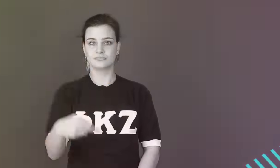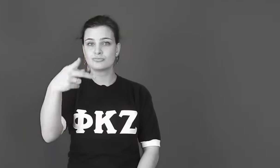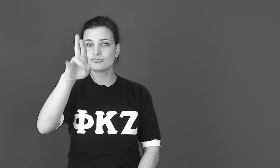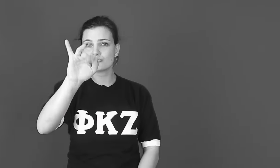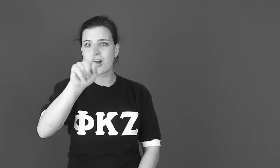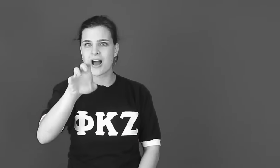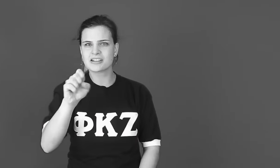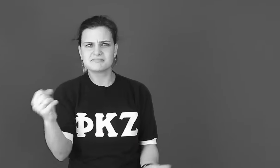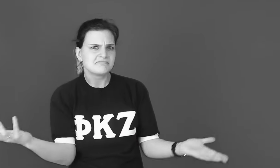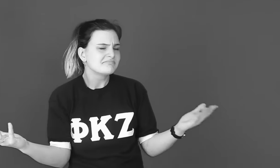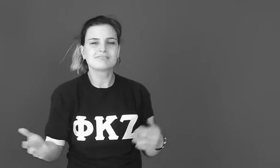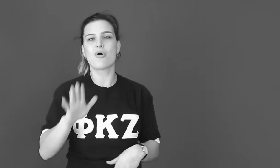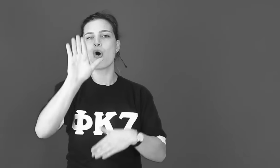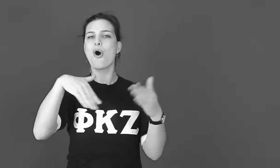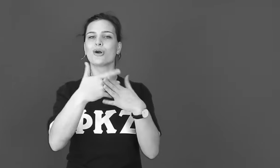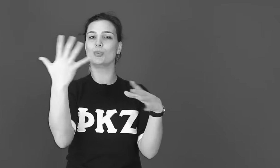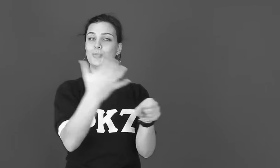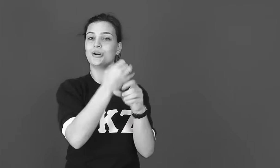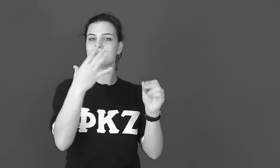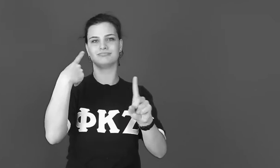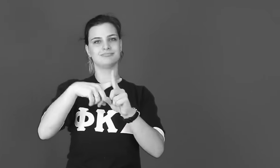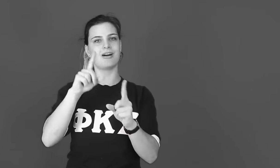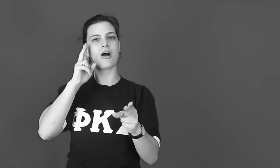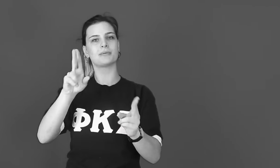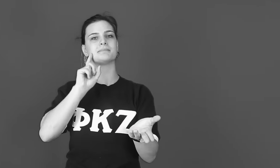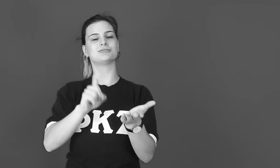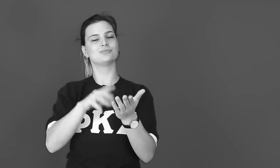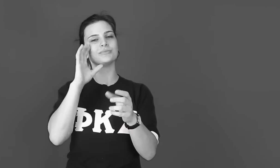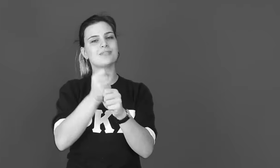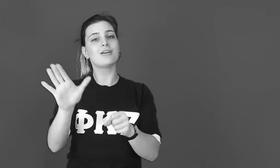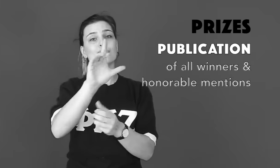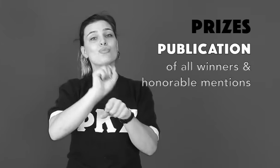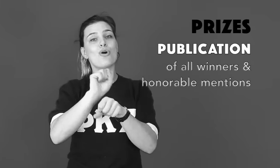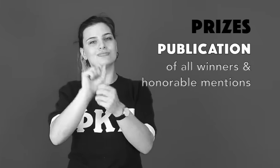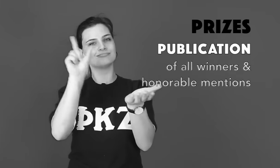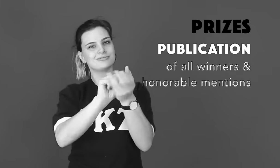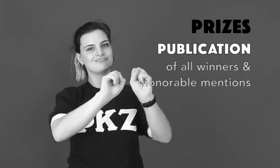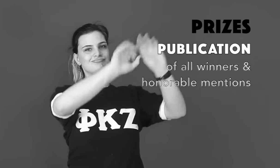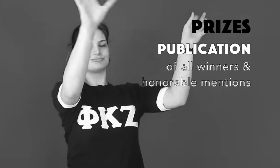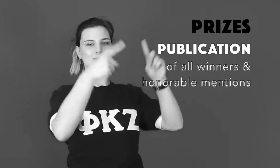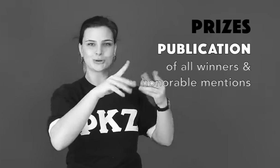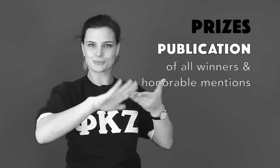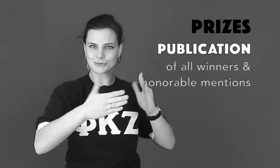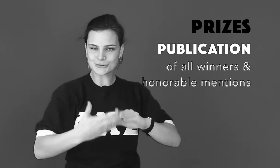So, what are the prizes?! All winners and honorable mentions' work will be posted on Phi Kappa Zeta and GU Youth Programs' websites and social media pages.